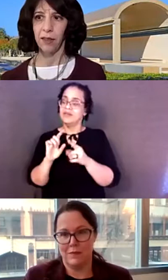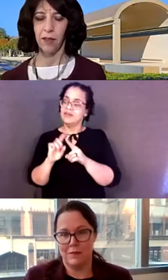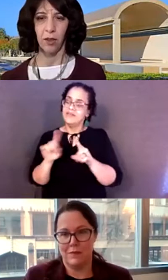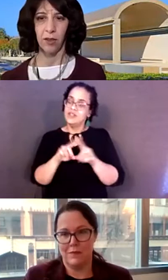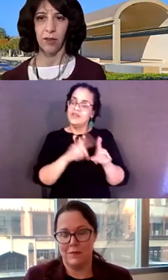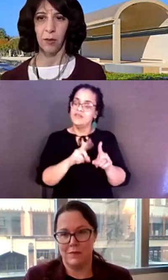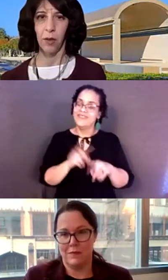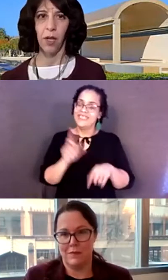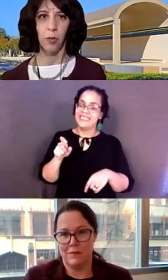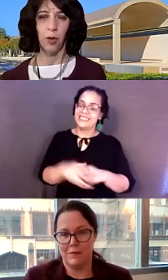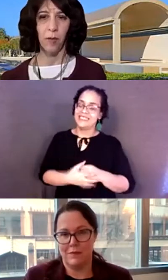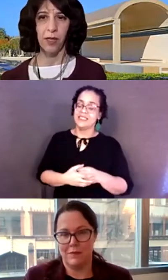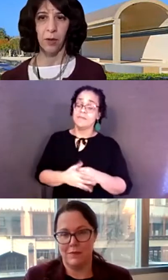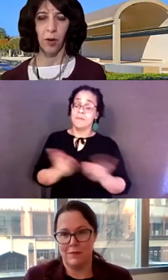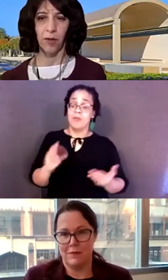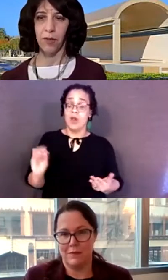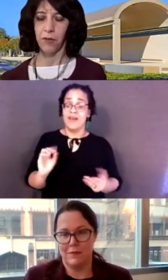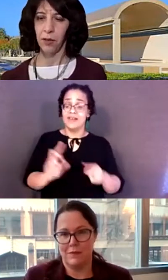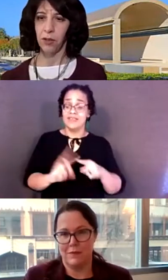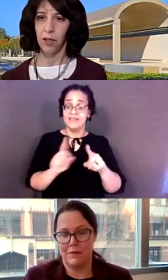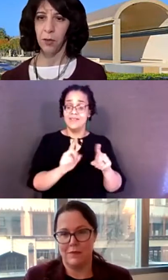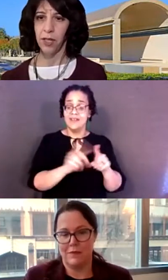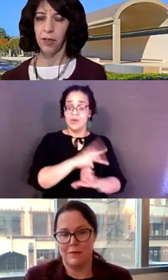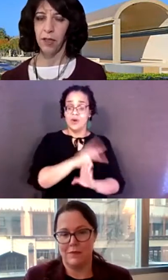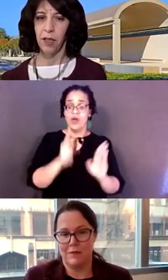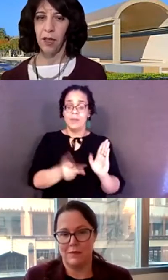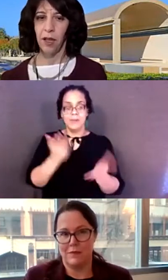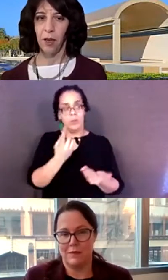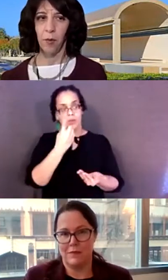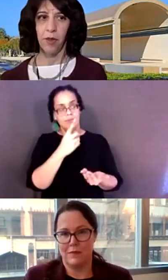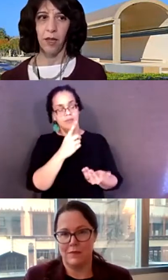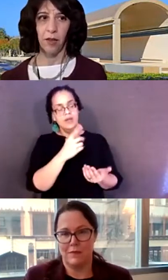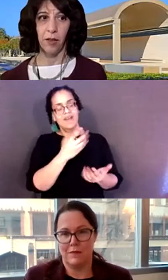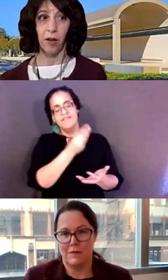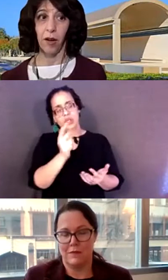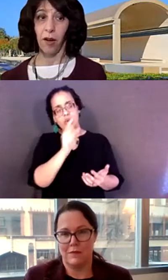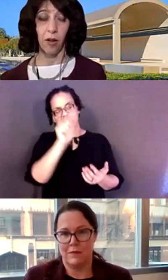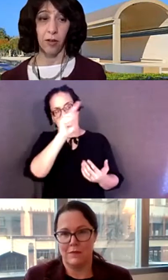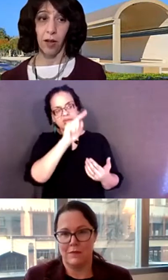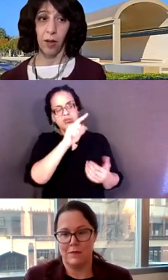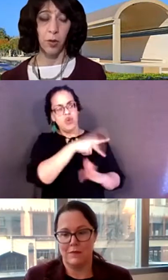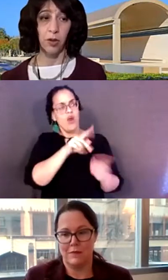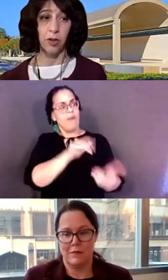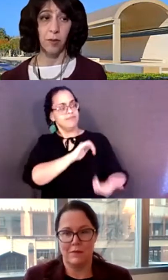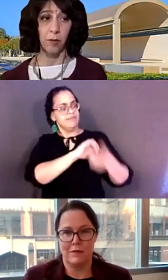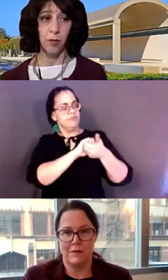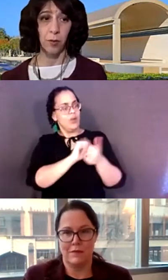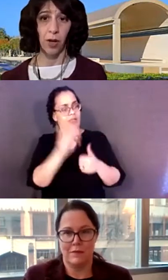There are some programs that are part of the federal government.